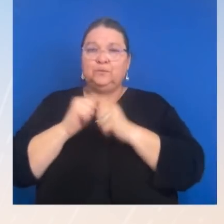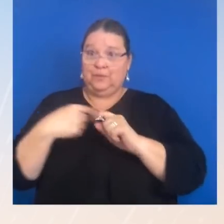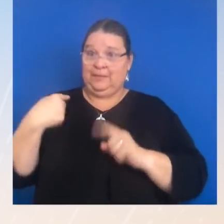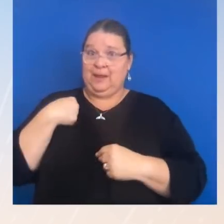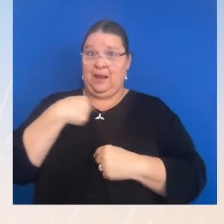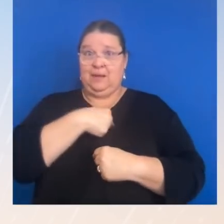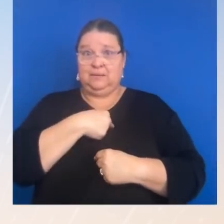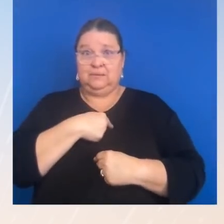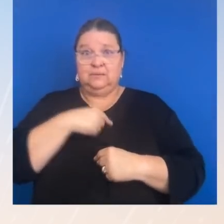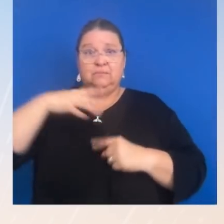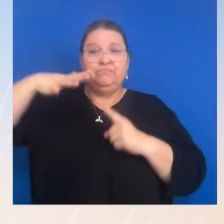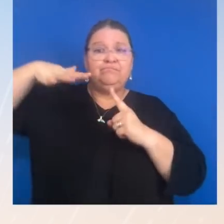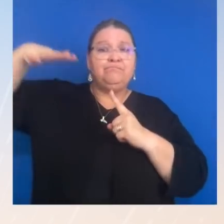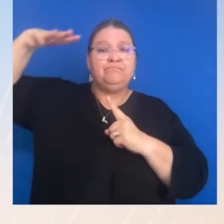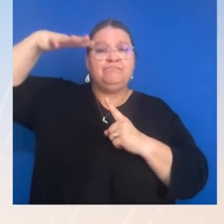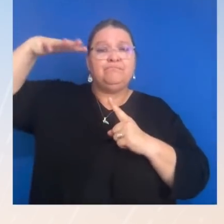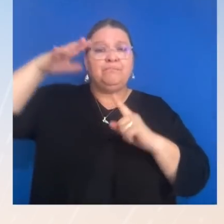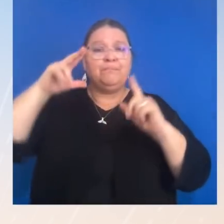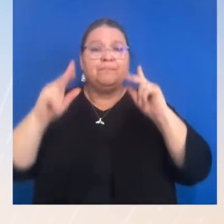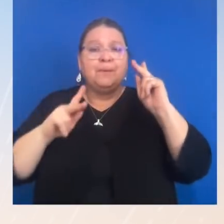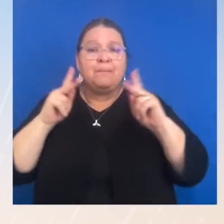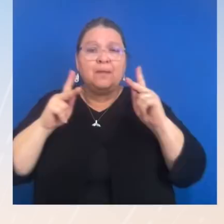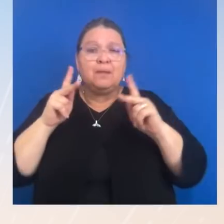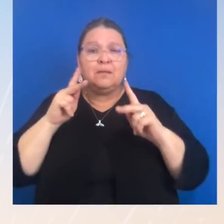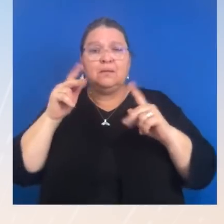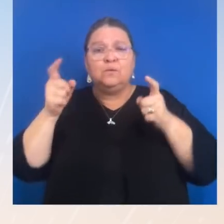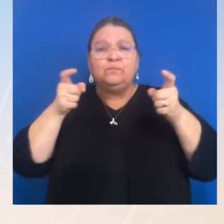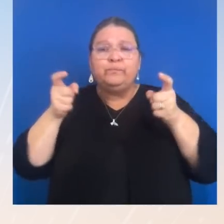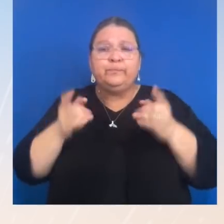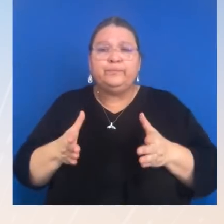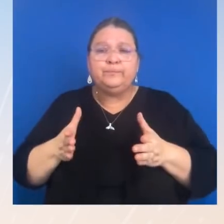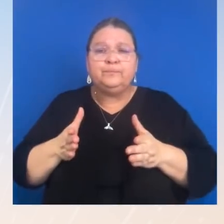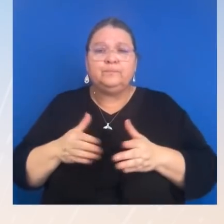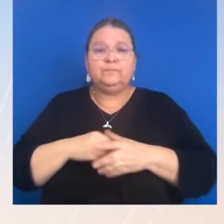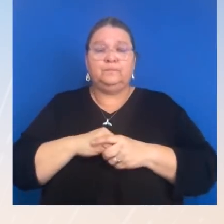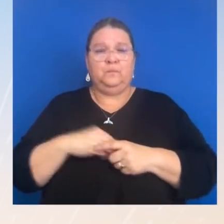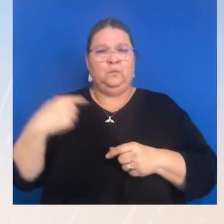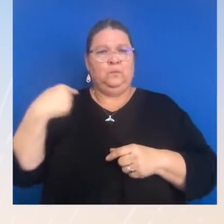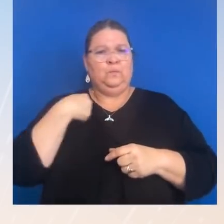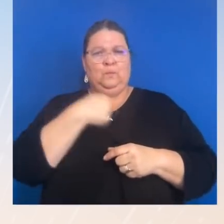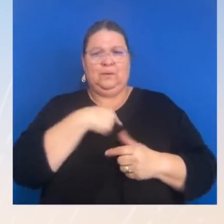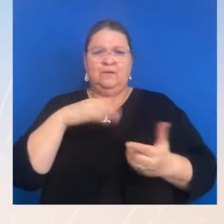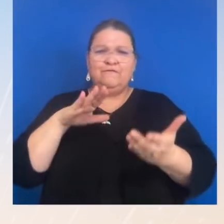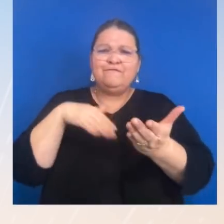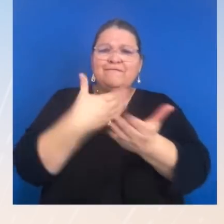and to return to the negotiating table." So, they did not speak with Maduro government officials